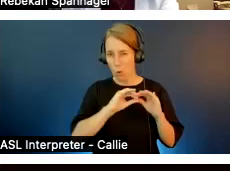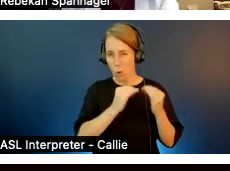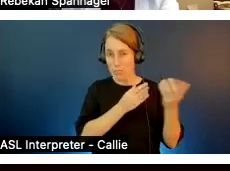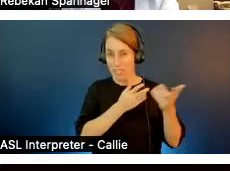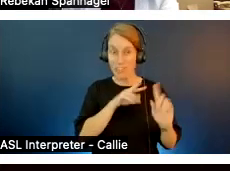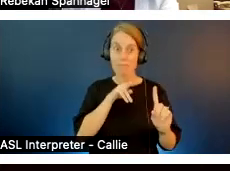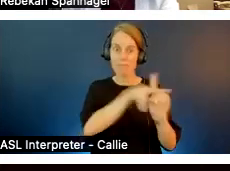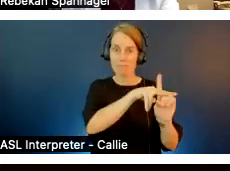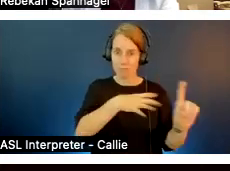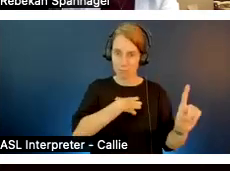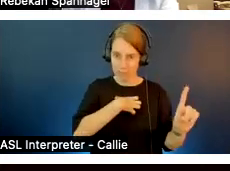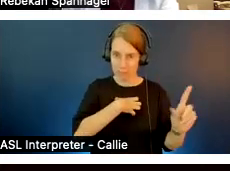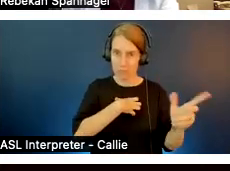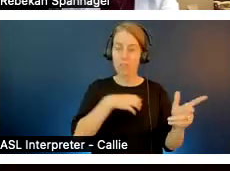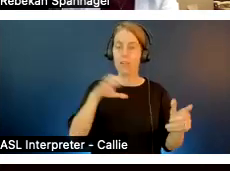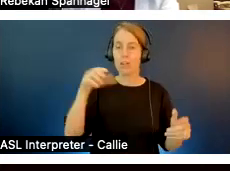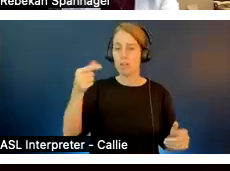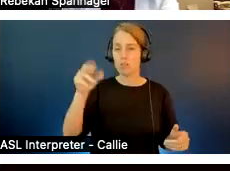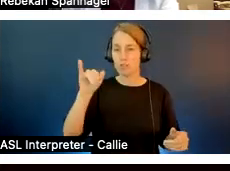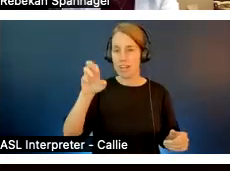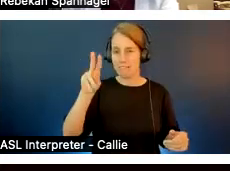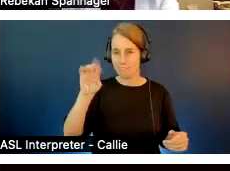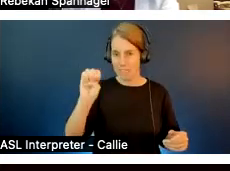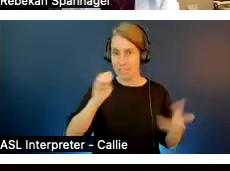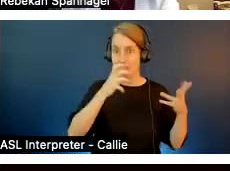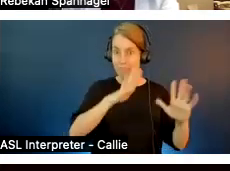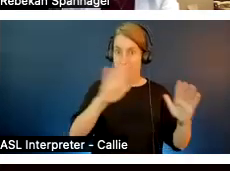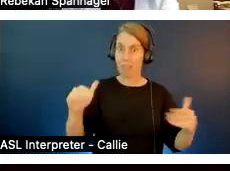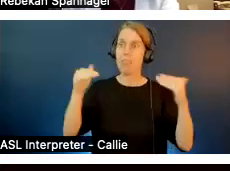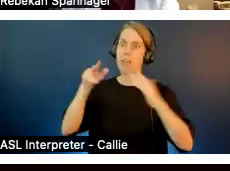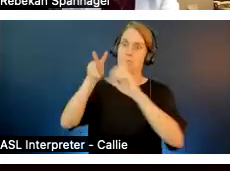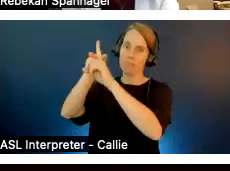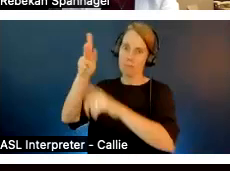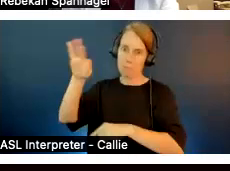always copy medicaid on everything that you file so they know it's out there and you can talk to